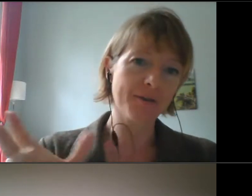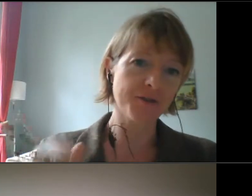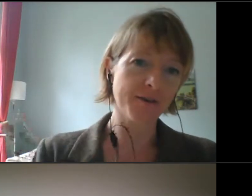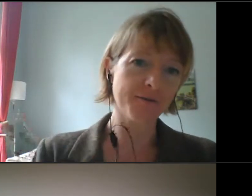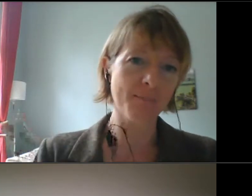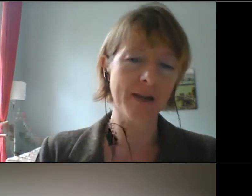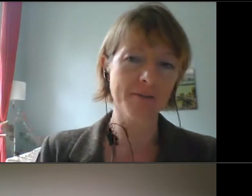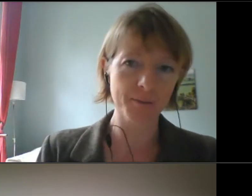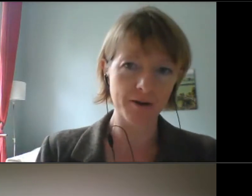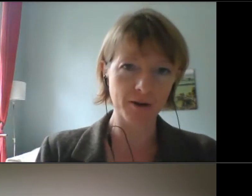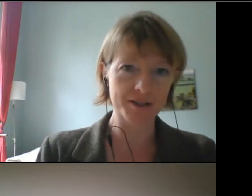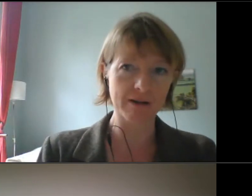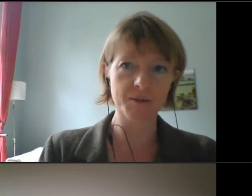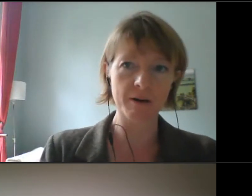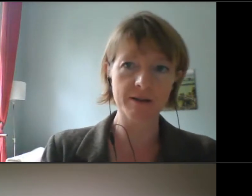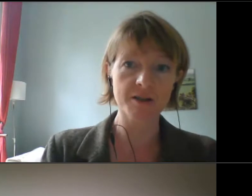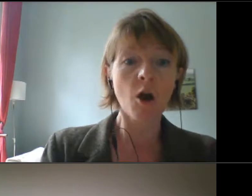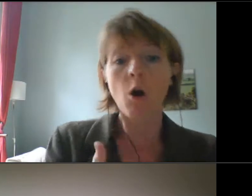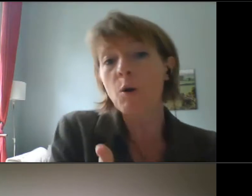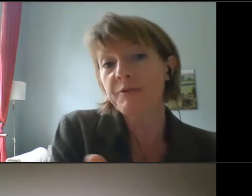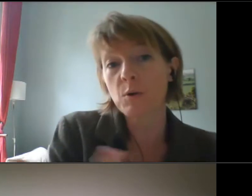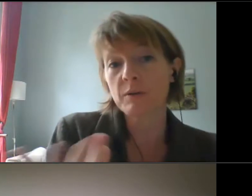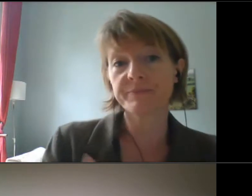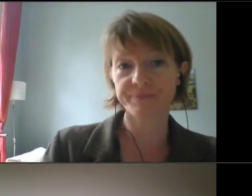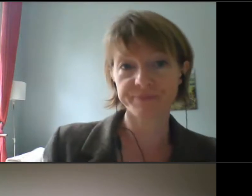after they've come back from their experience or before?